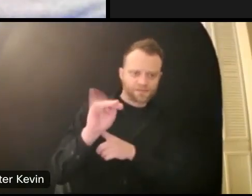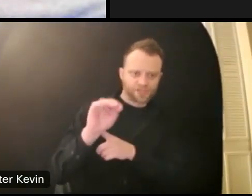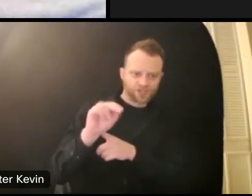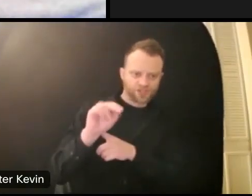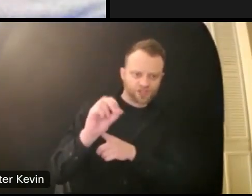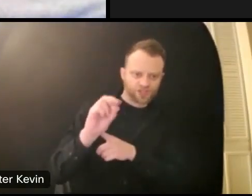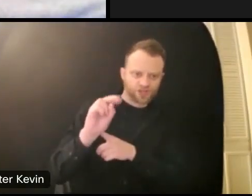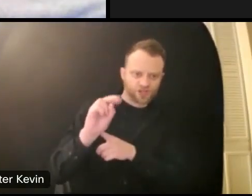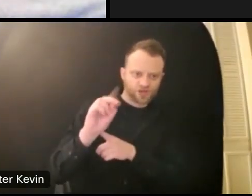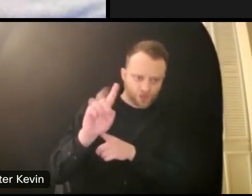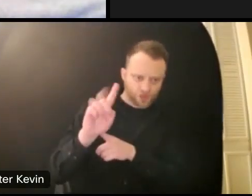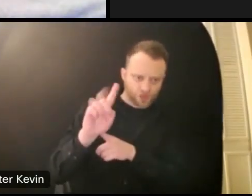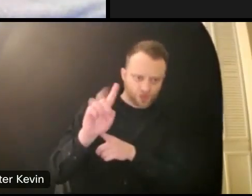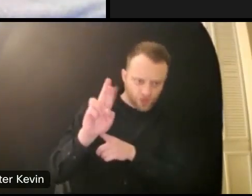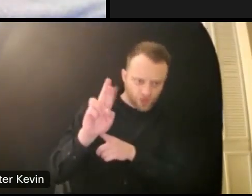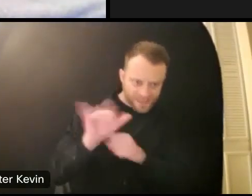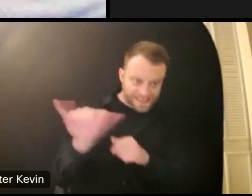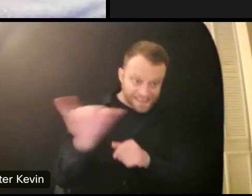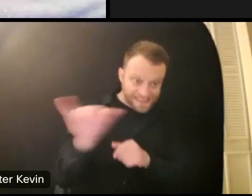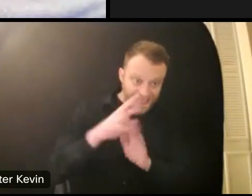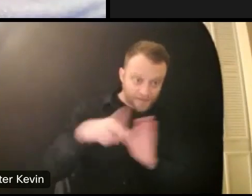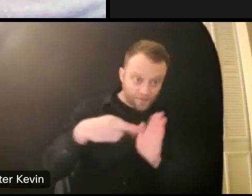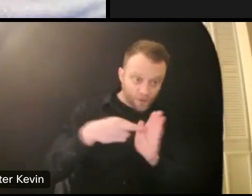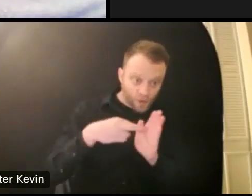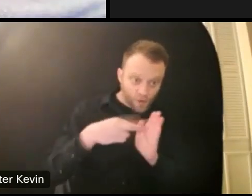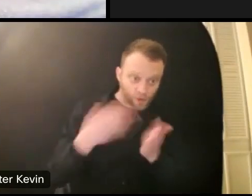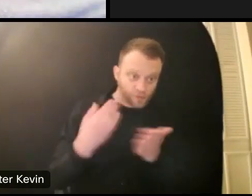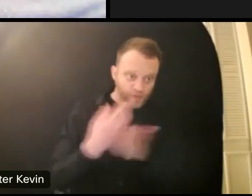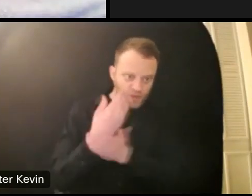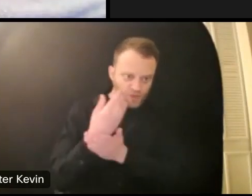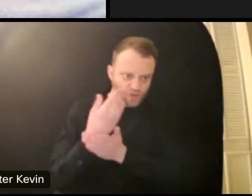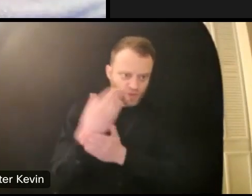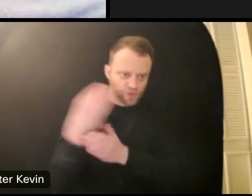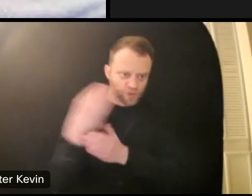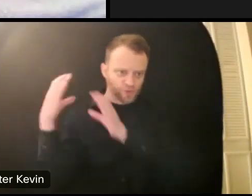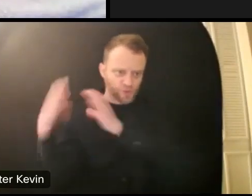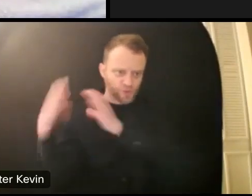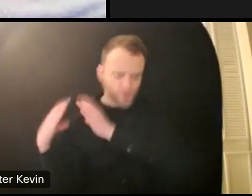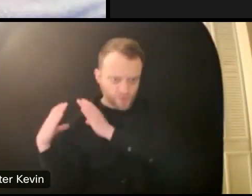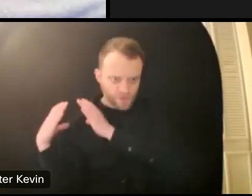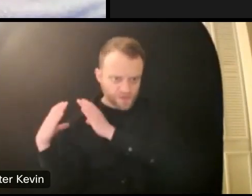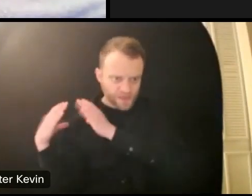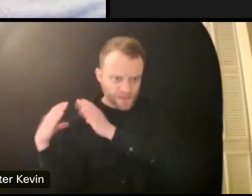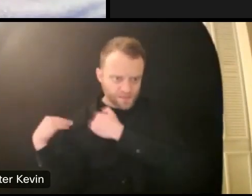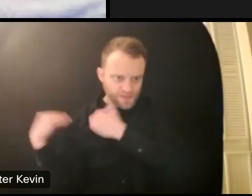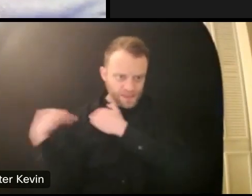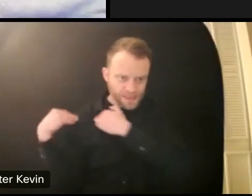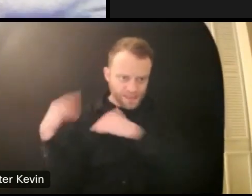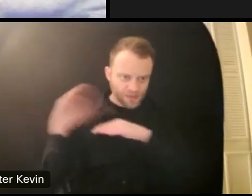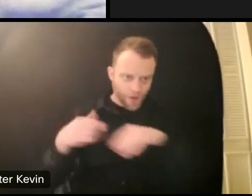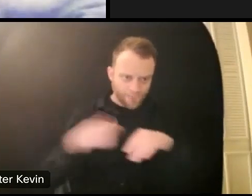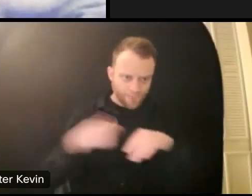and specific communication. Everything's very vague, it seems. I'm wondering if there's going